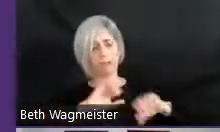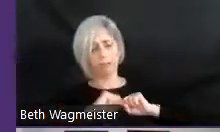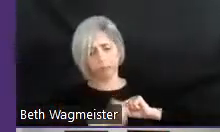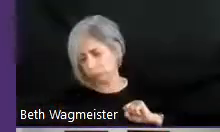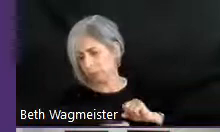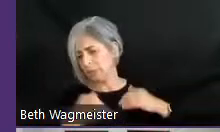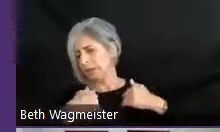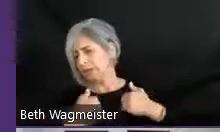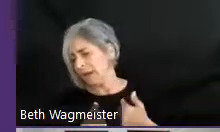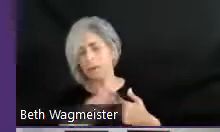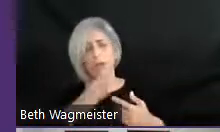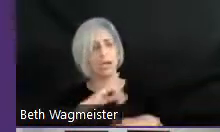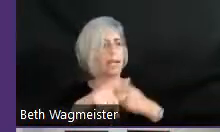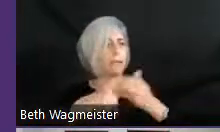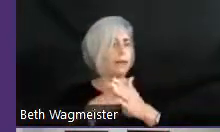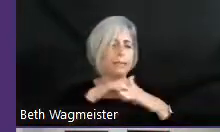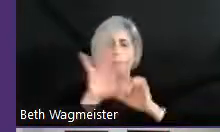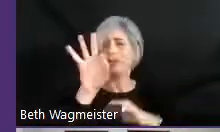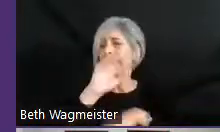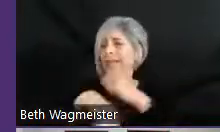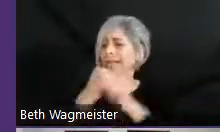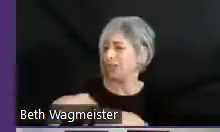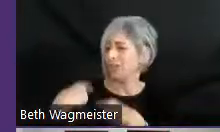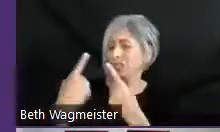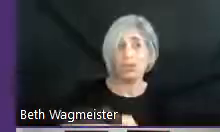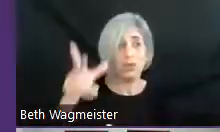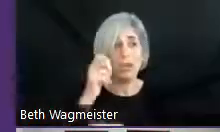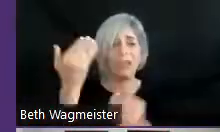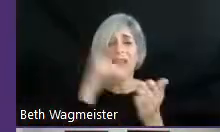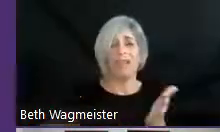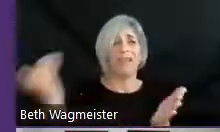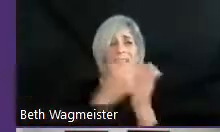on accessibility for nine years now. And to hear the same thing over and over when I try to